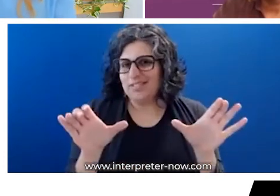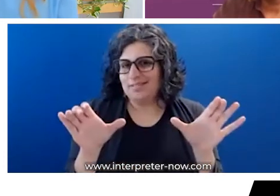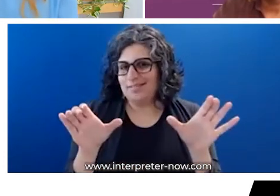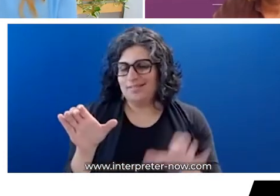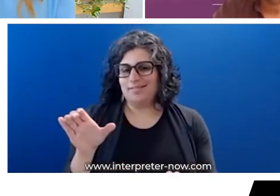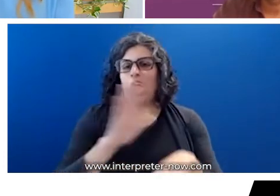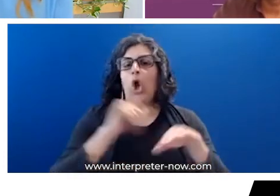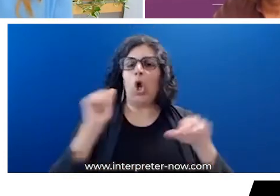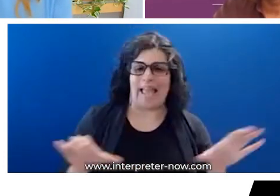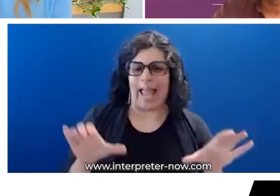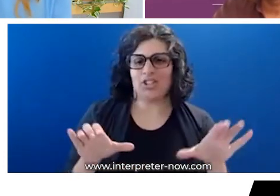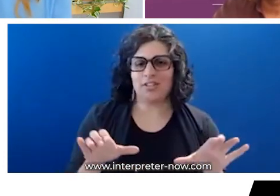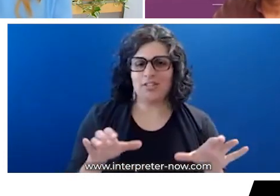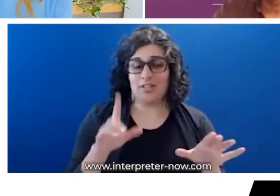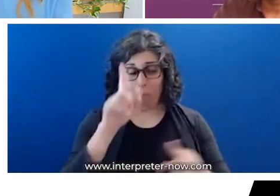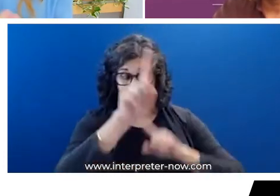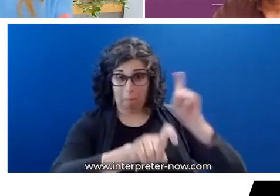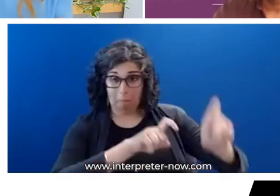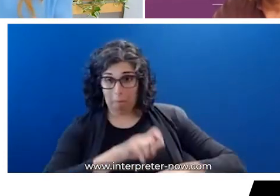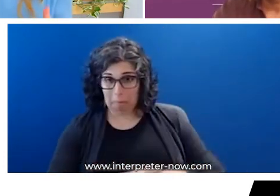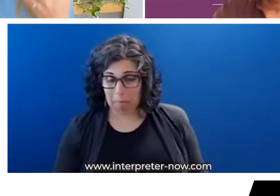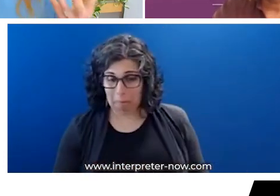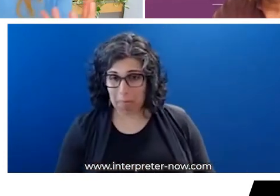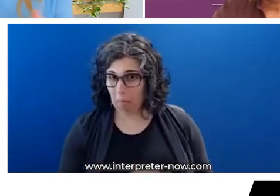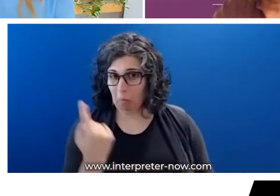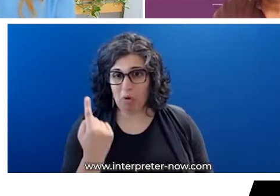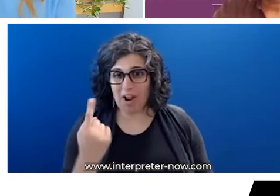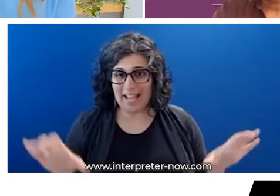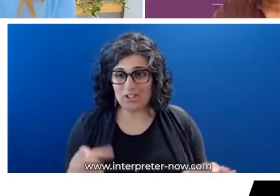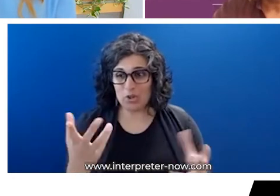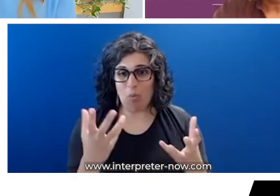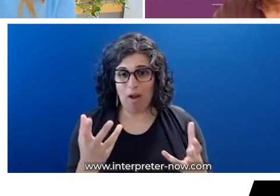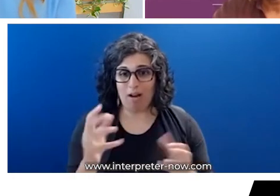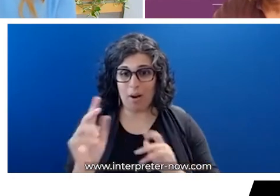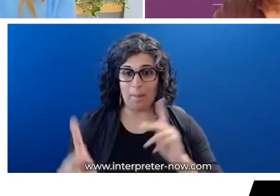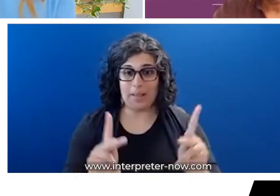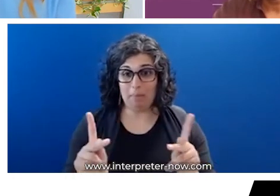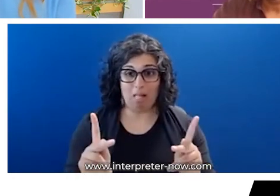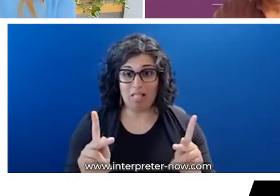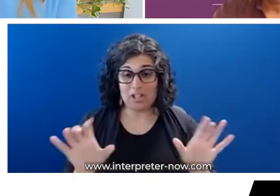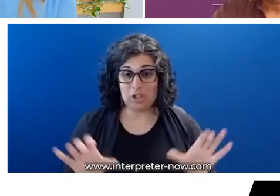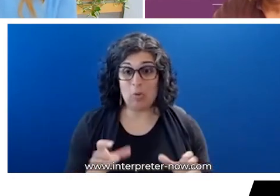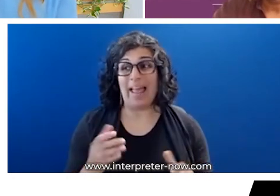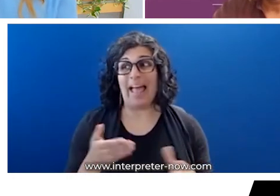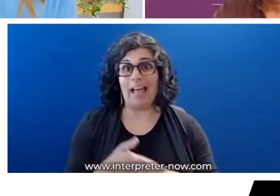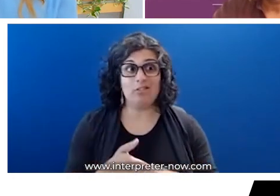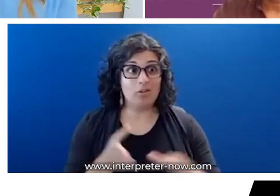So, I want to ask you what is one action you'd like people to take after watching or listening to our conversation today?